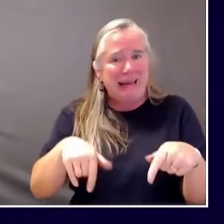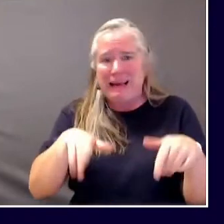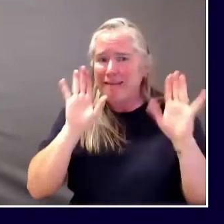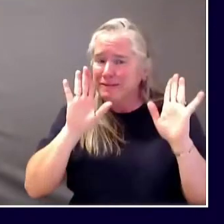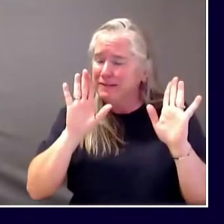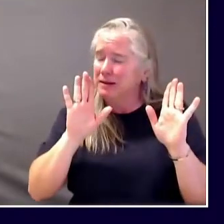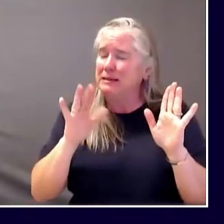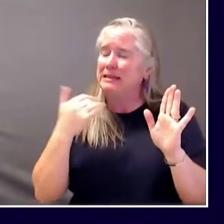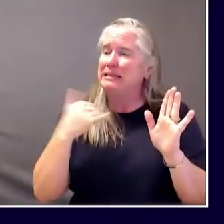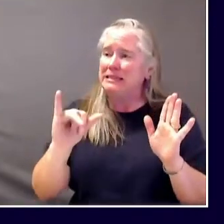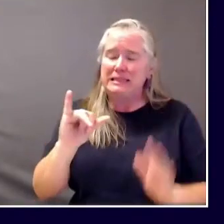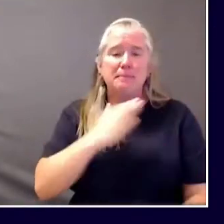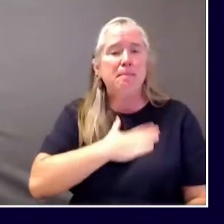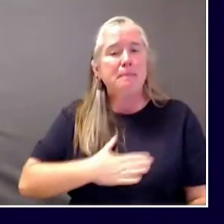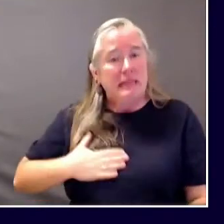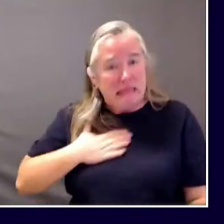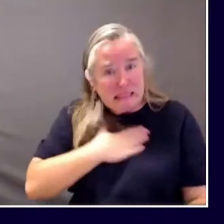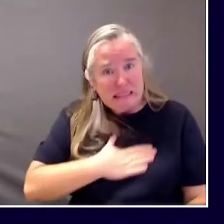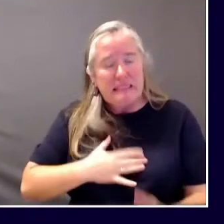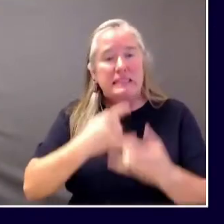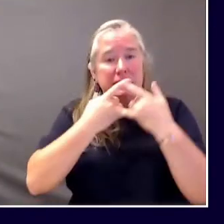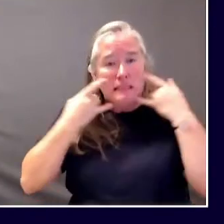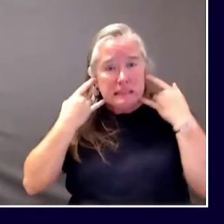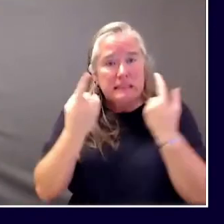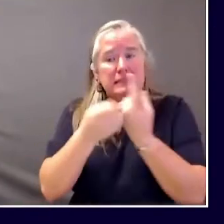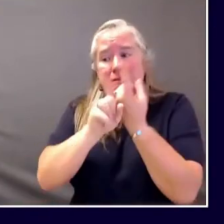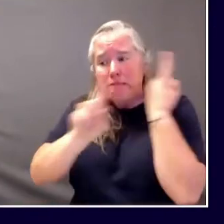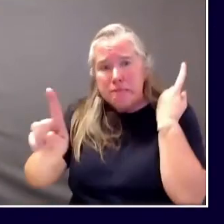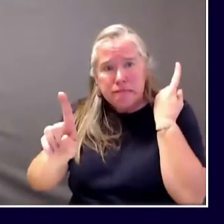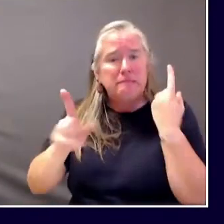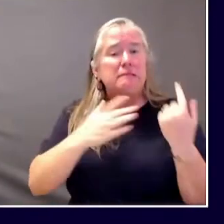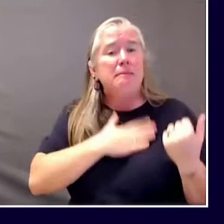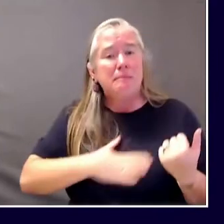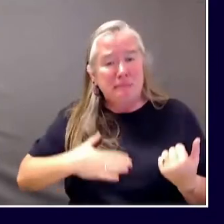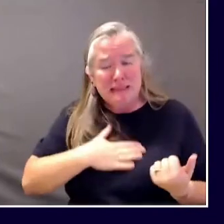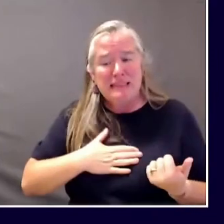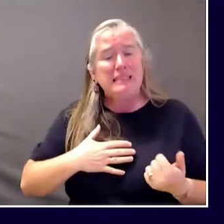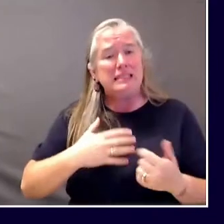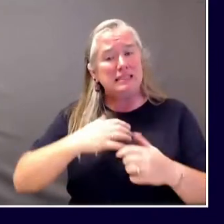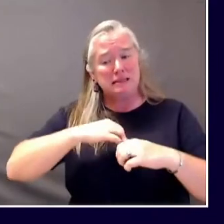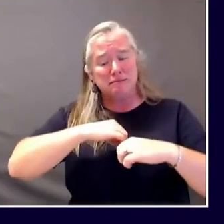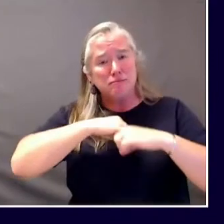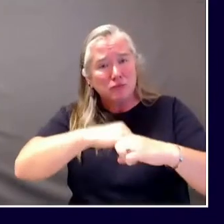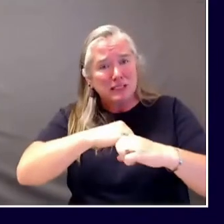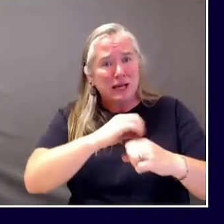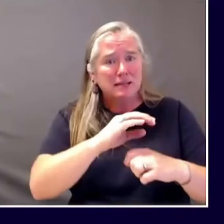get this virus under control so